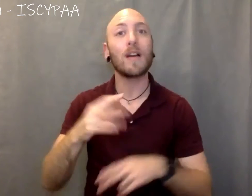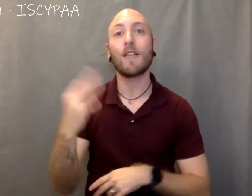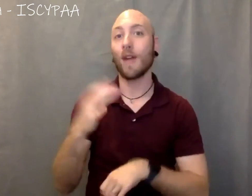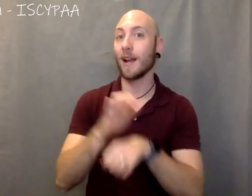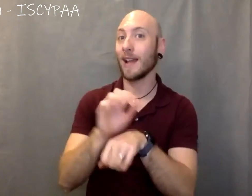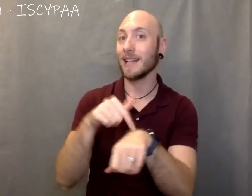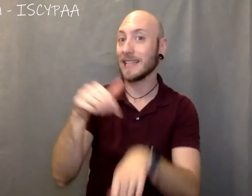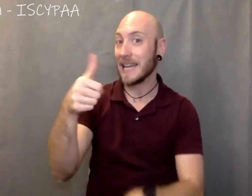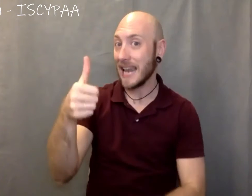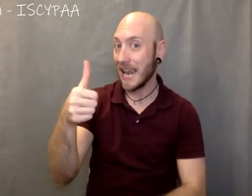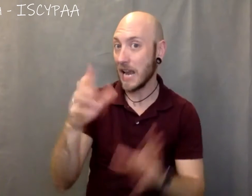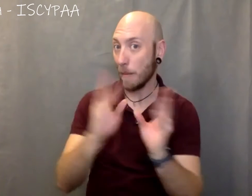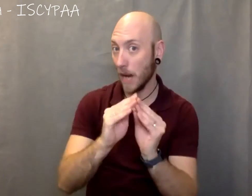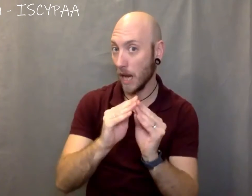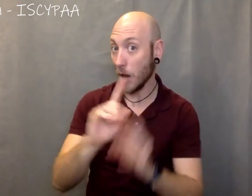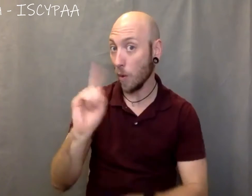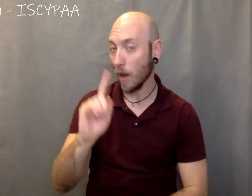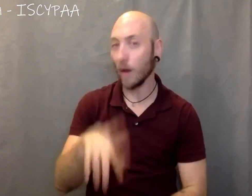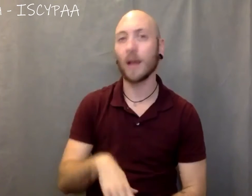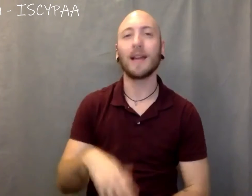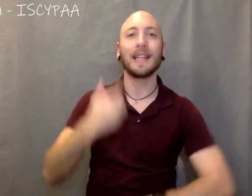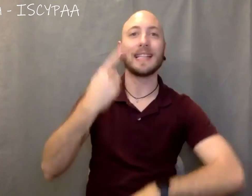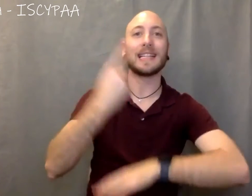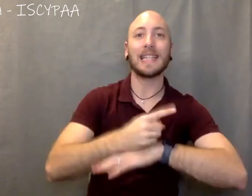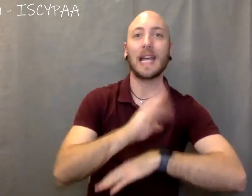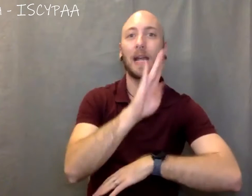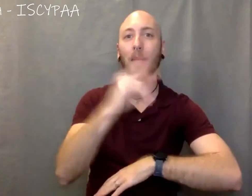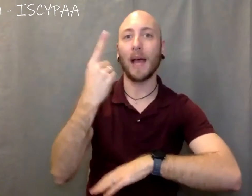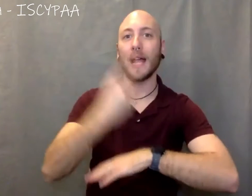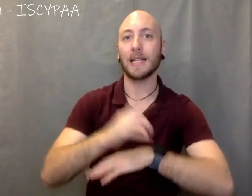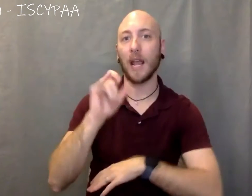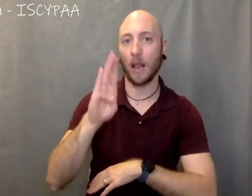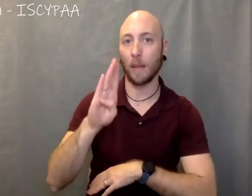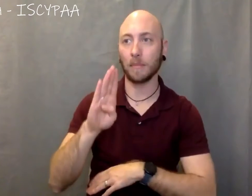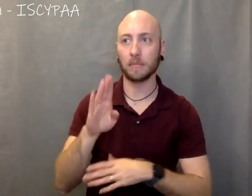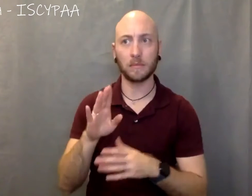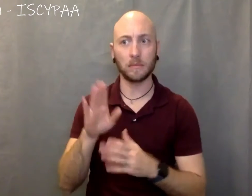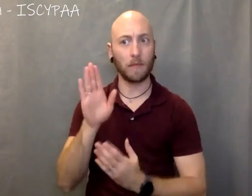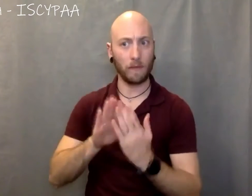meeting at the day by day club in Highland Park, Illinois it's an in person meeting, and there is